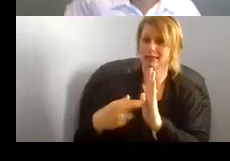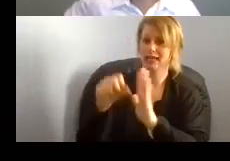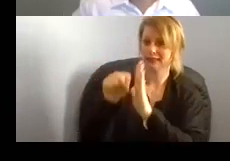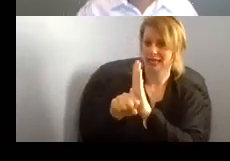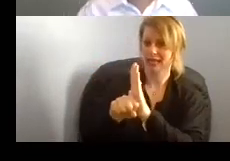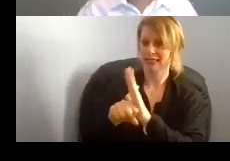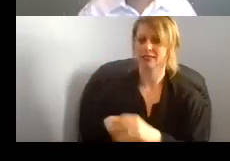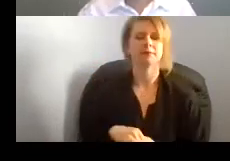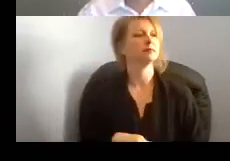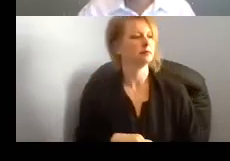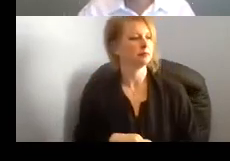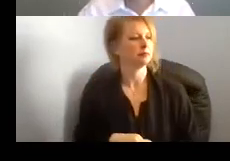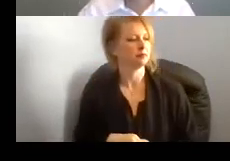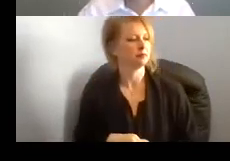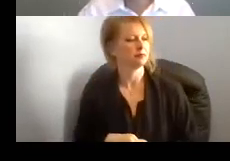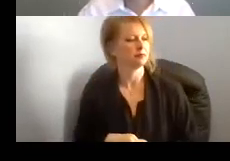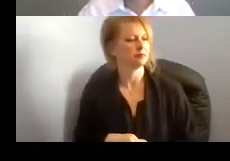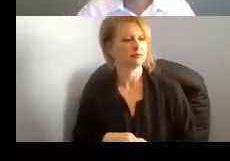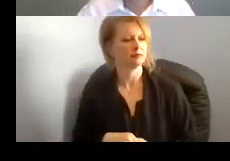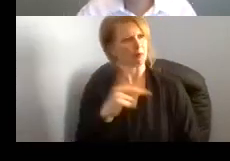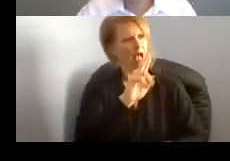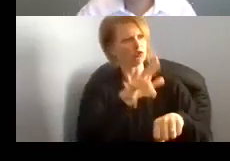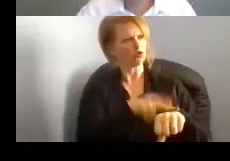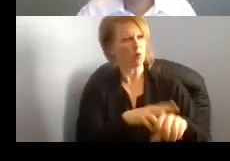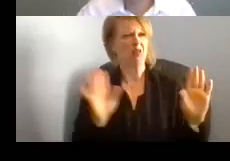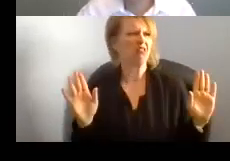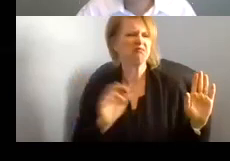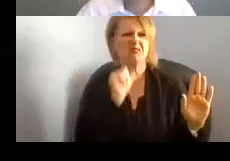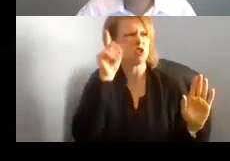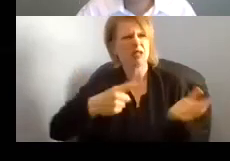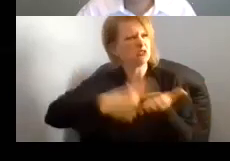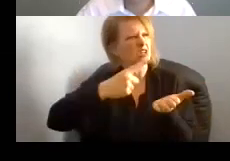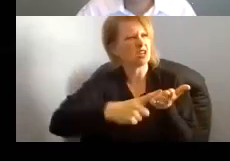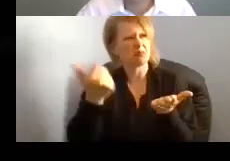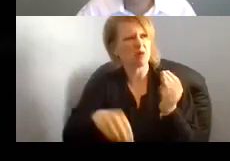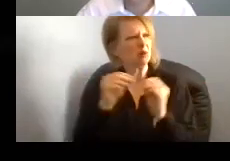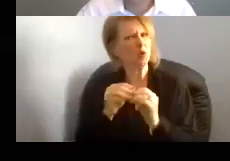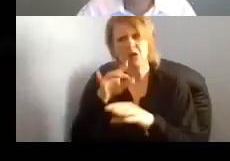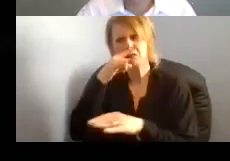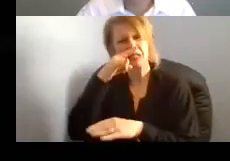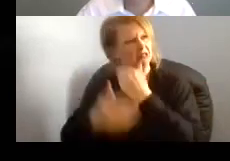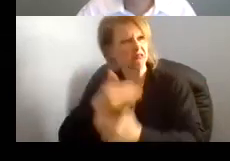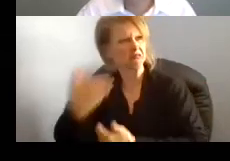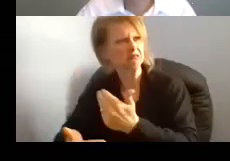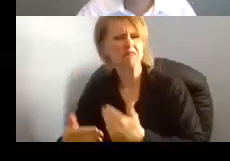pretty much back to the way we were. I don’t know that we need to talk about it anymore. The kids are doing well, and staff are back to the – back to normal.